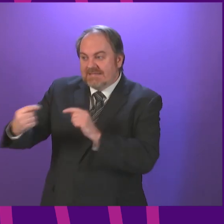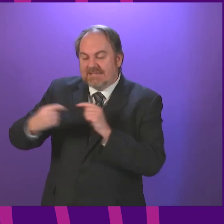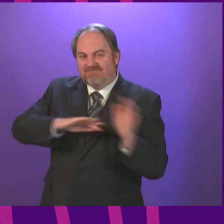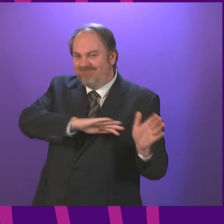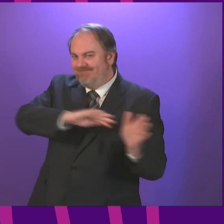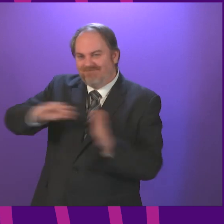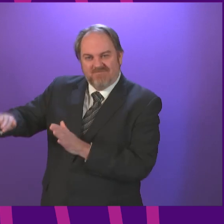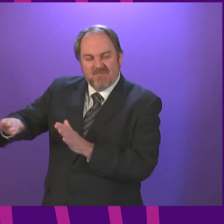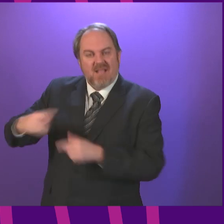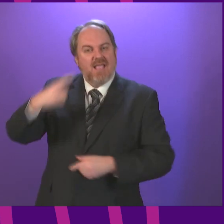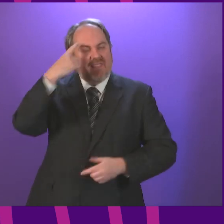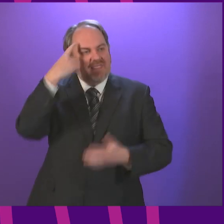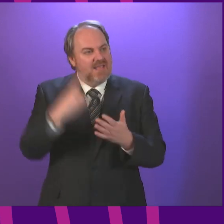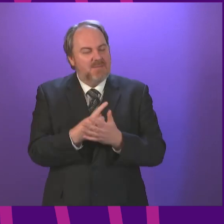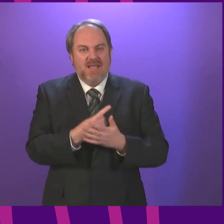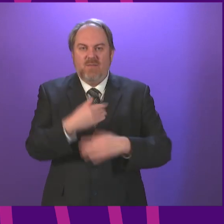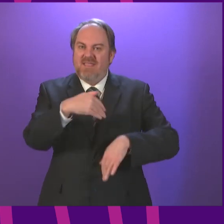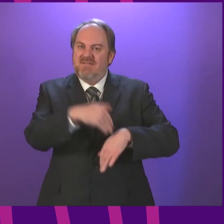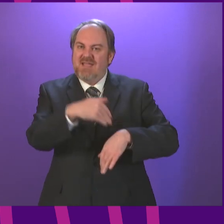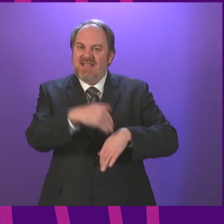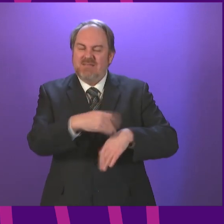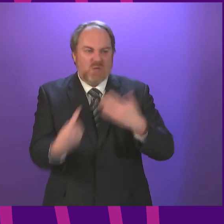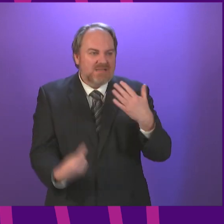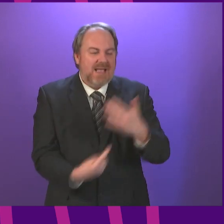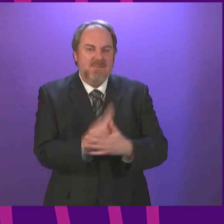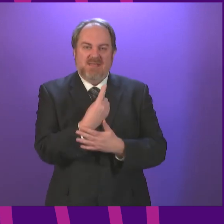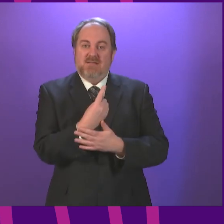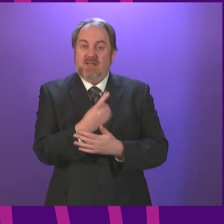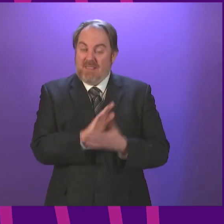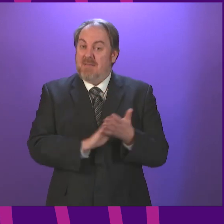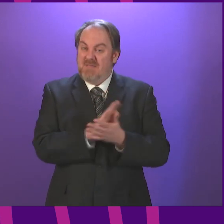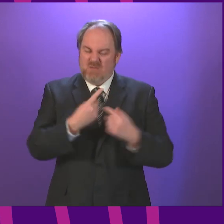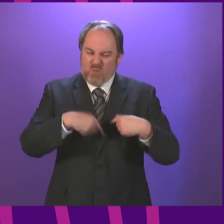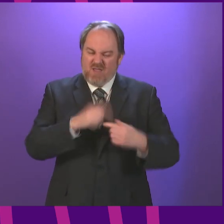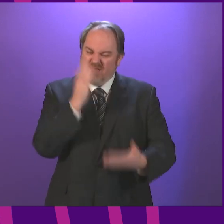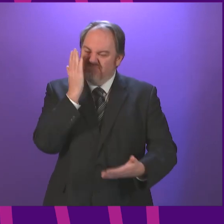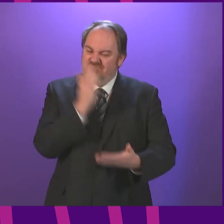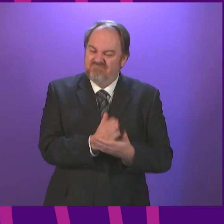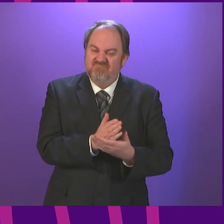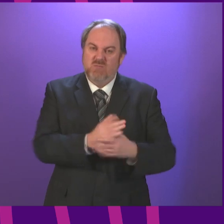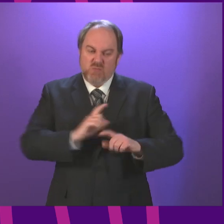That is what I am determined to do, and that includes a determination to learn any and